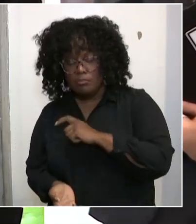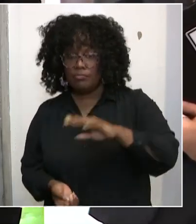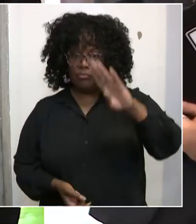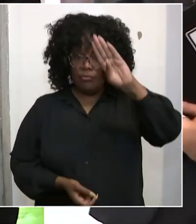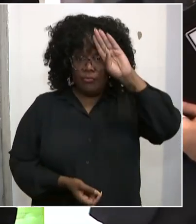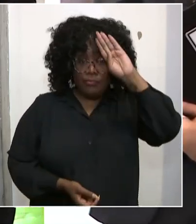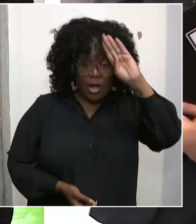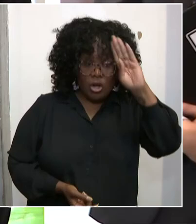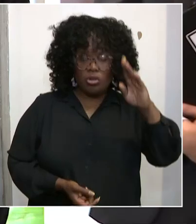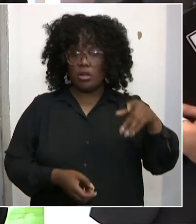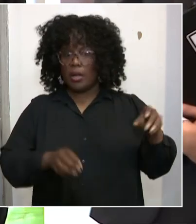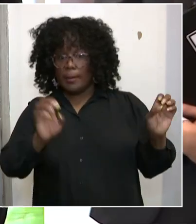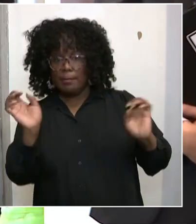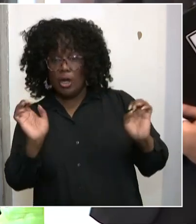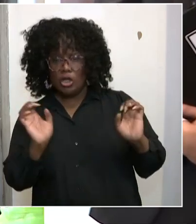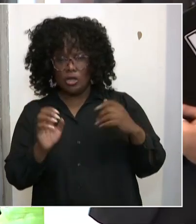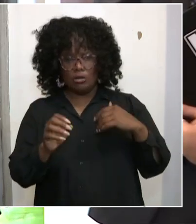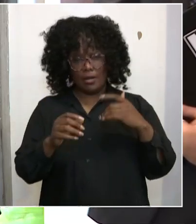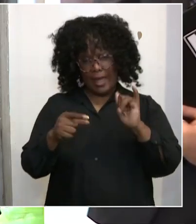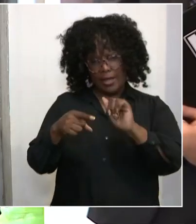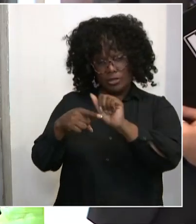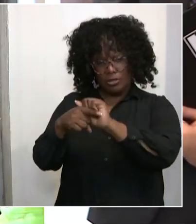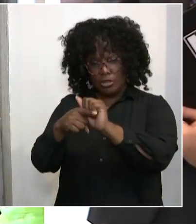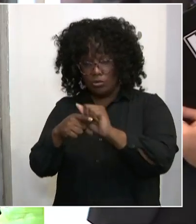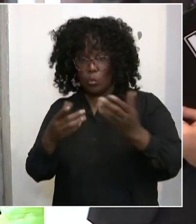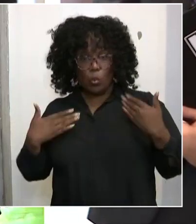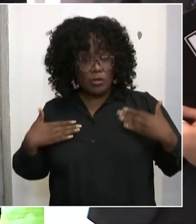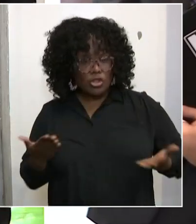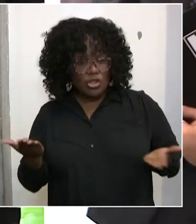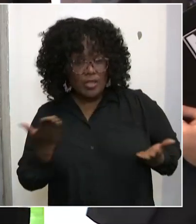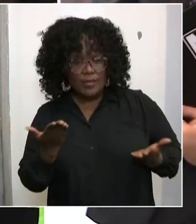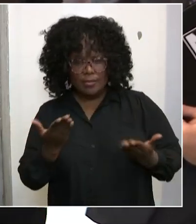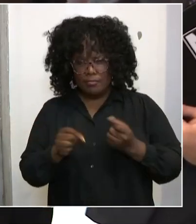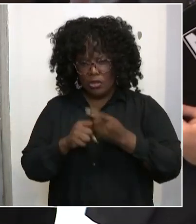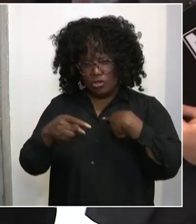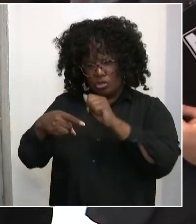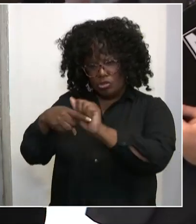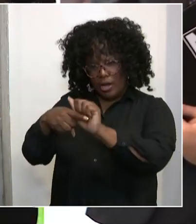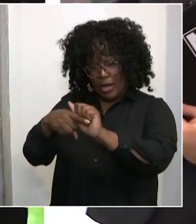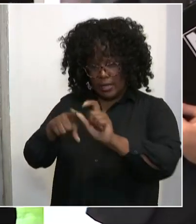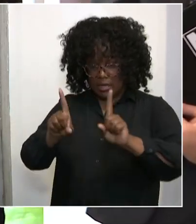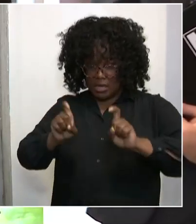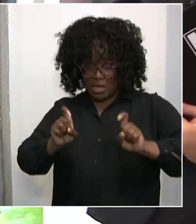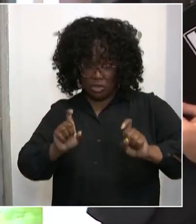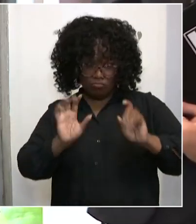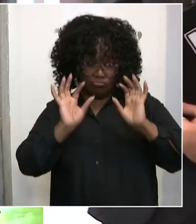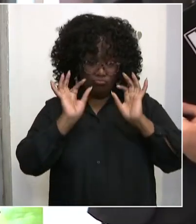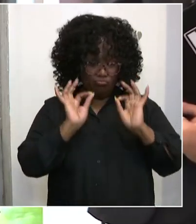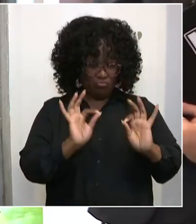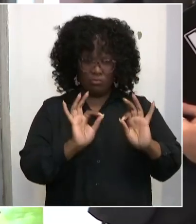human services, and more, and included throughout this entire run have included the event organizers because they're